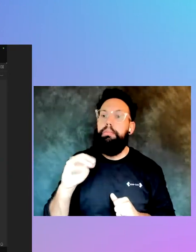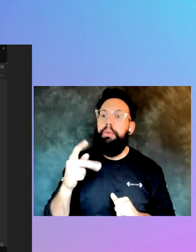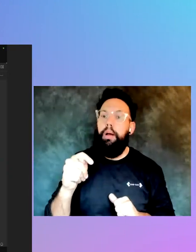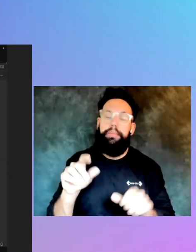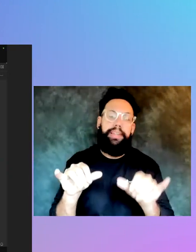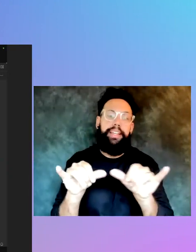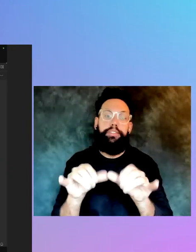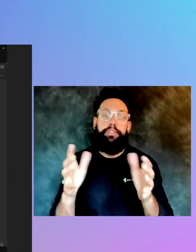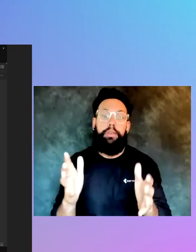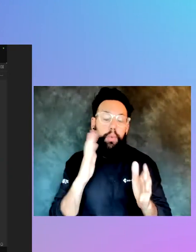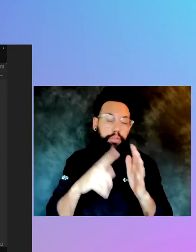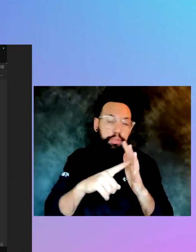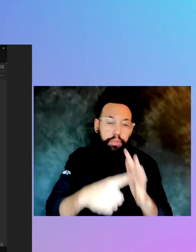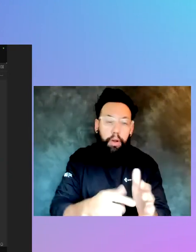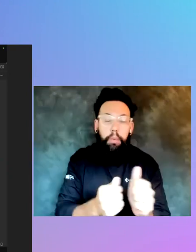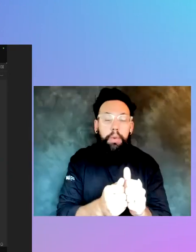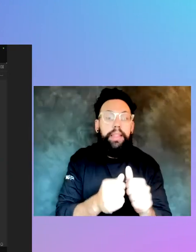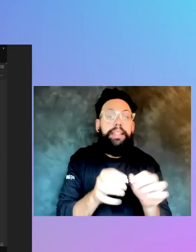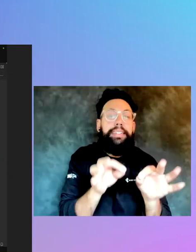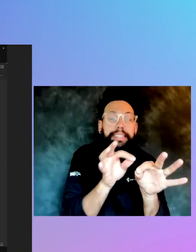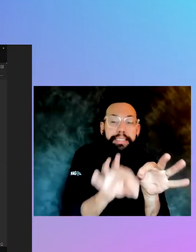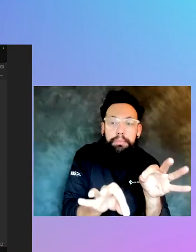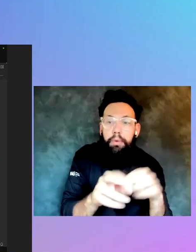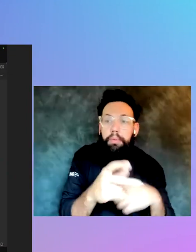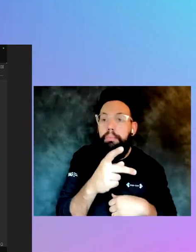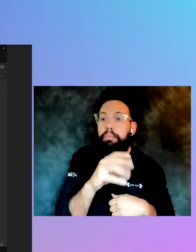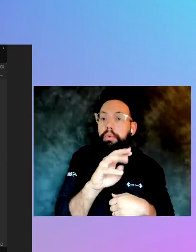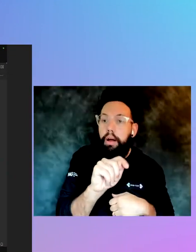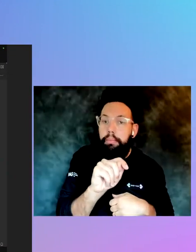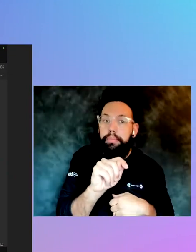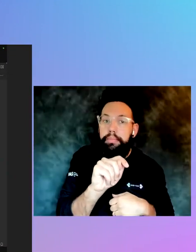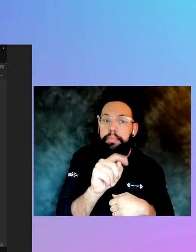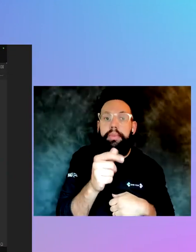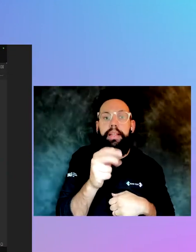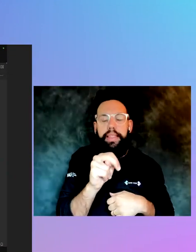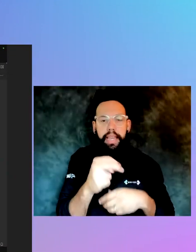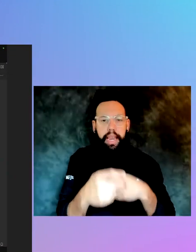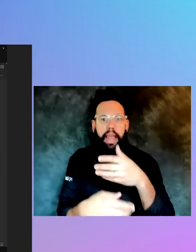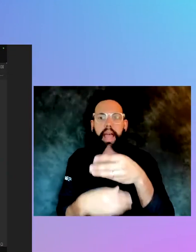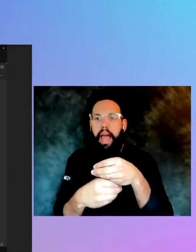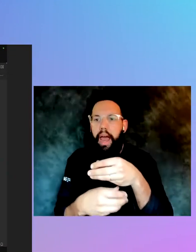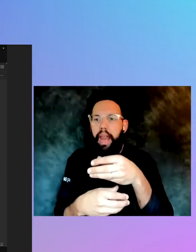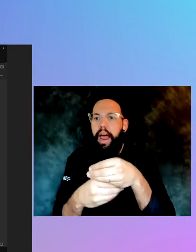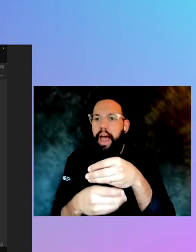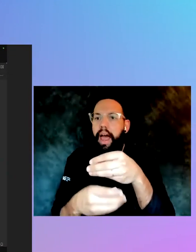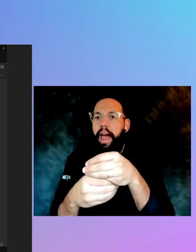simple prompt and then add more details to it. Step by step. This will show us how to use